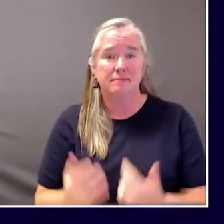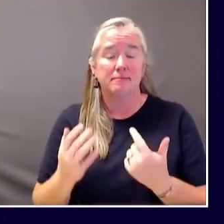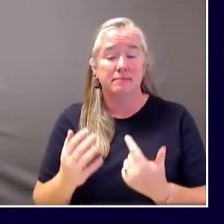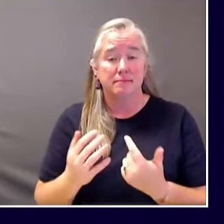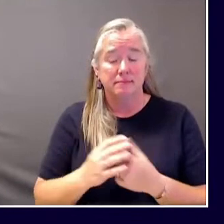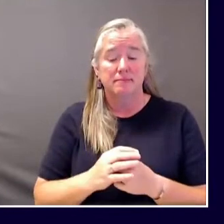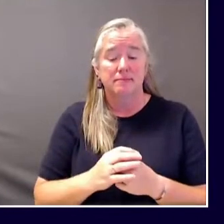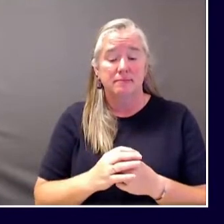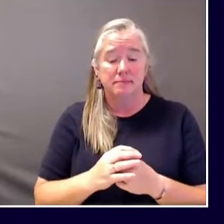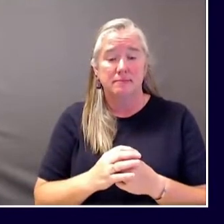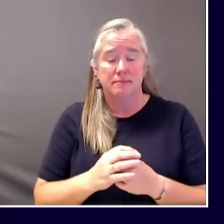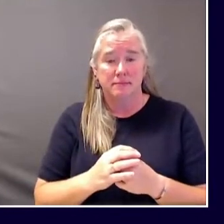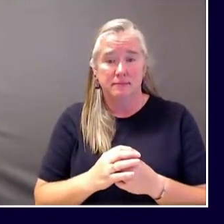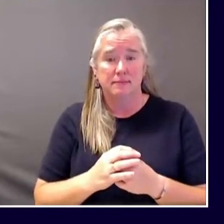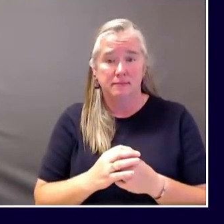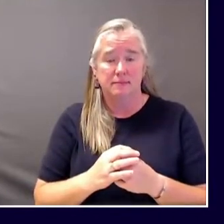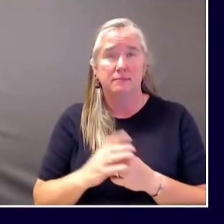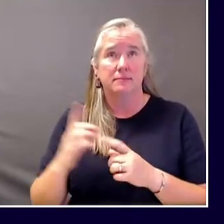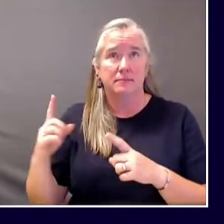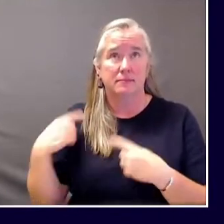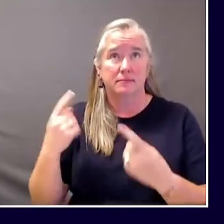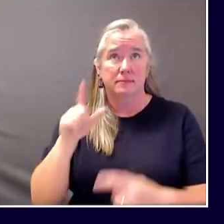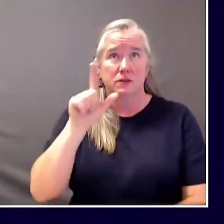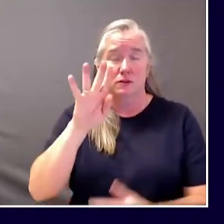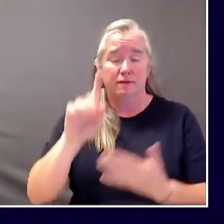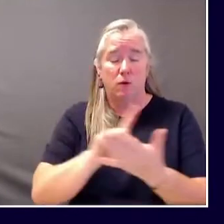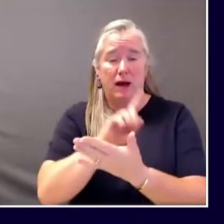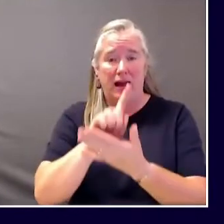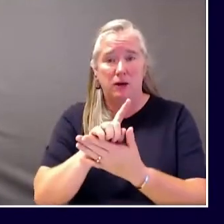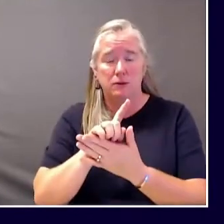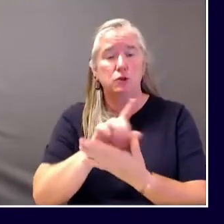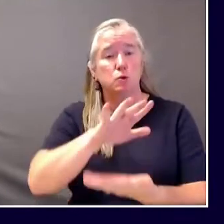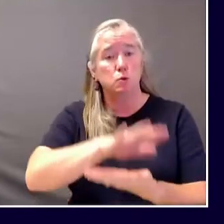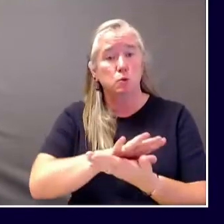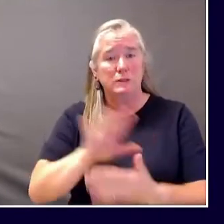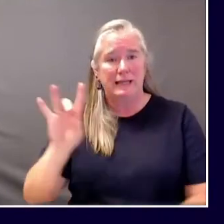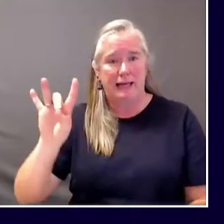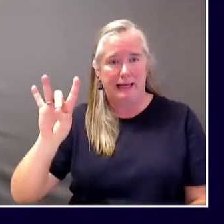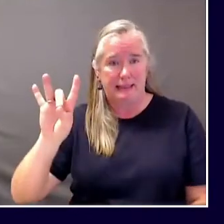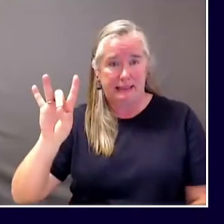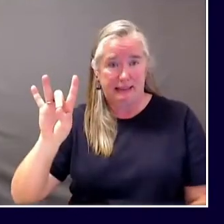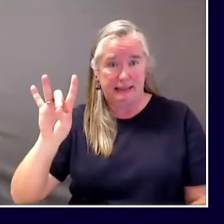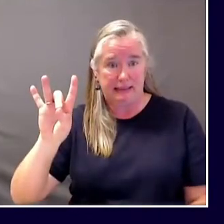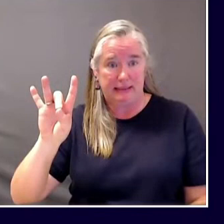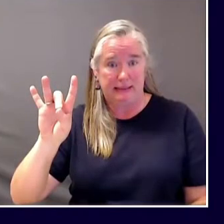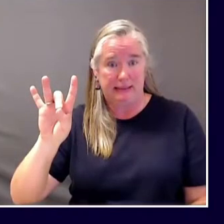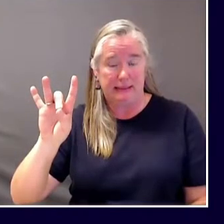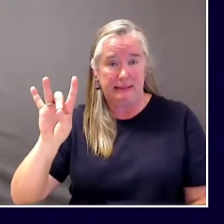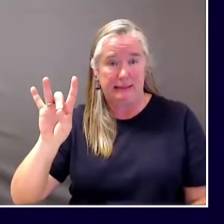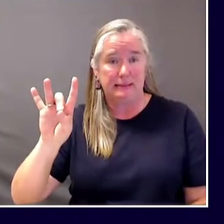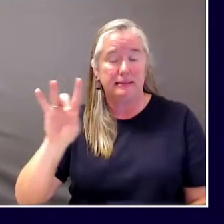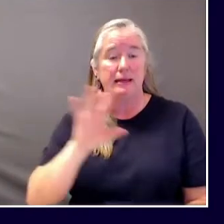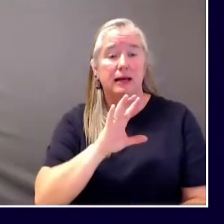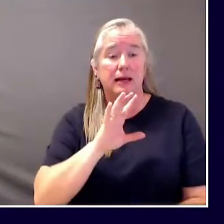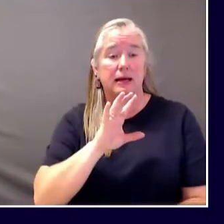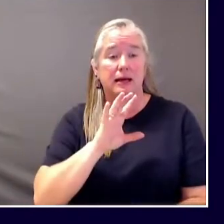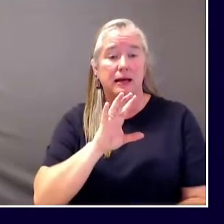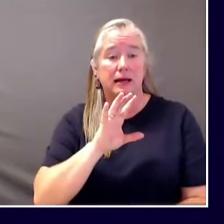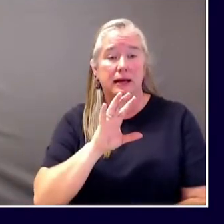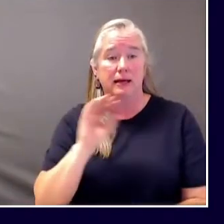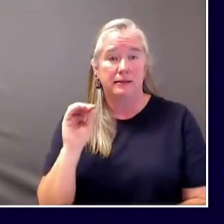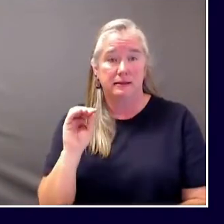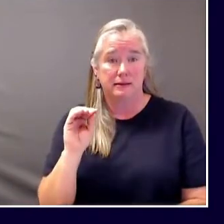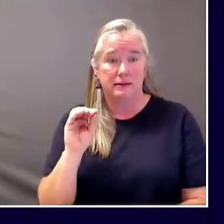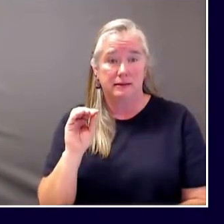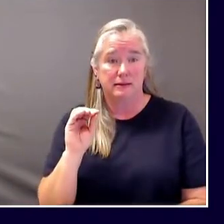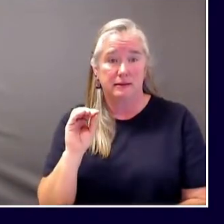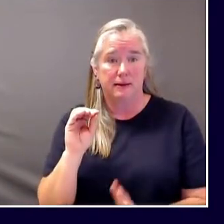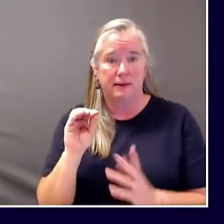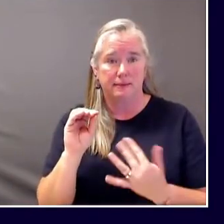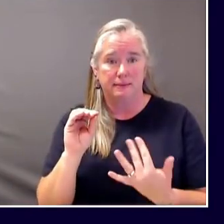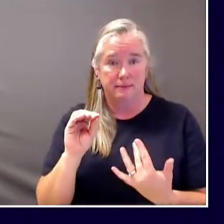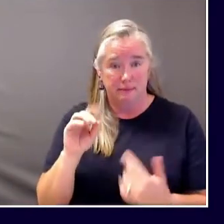in the past twenty four hours